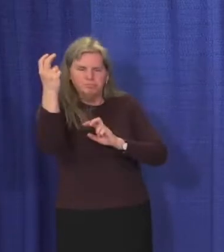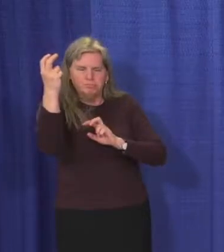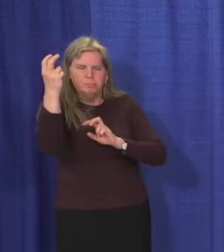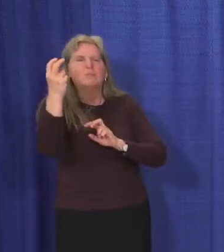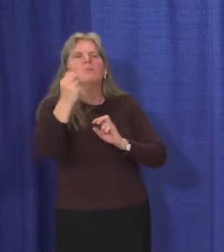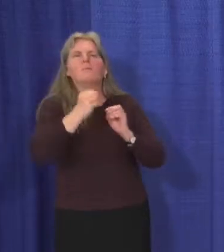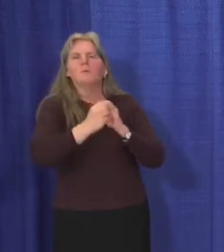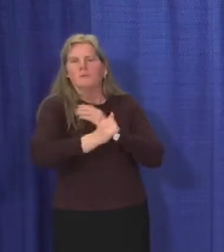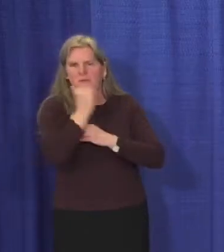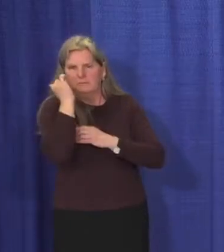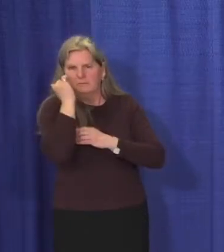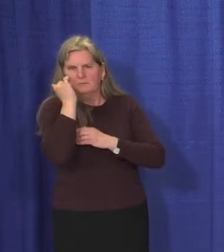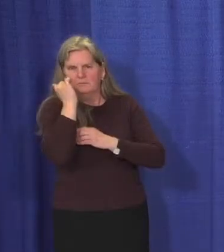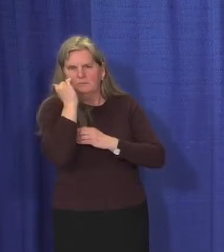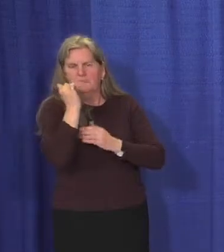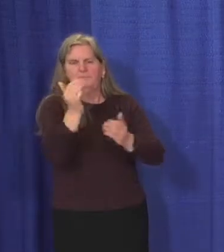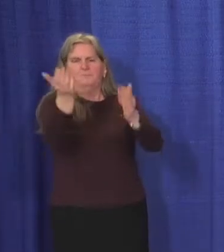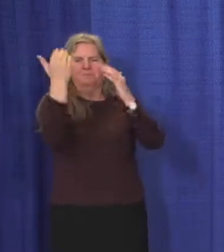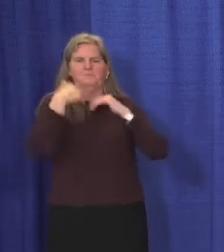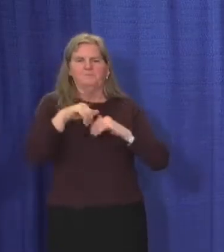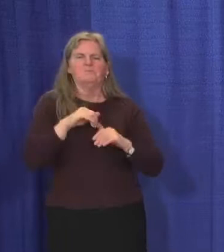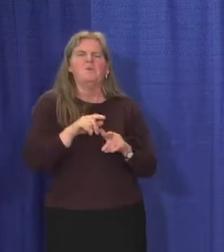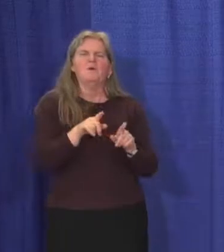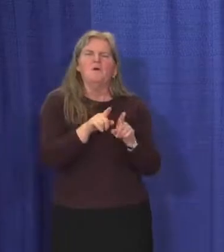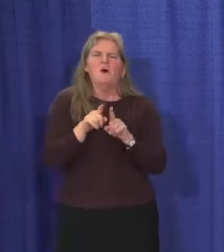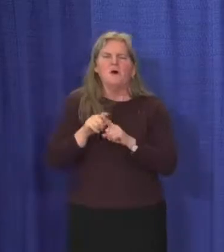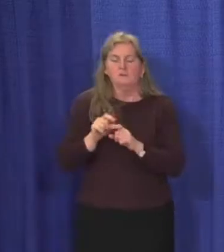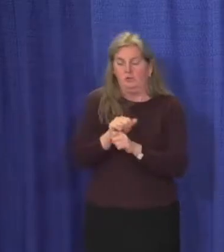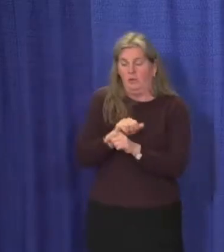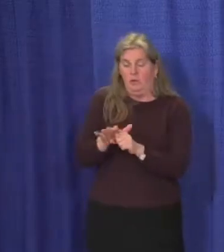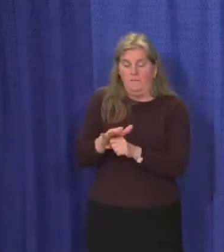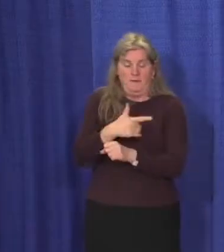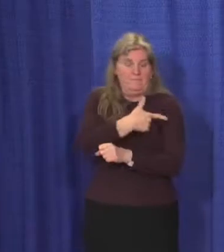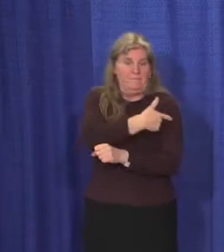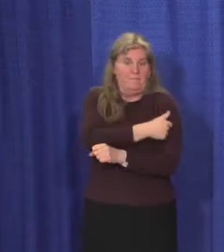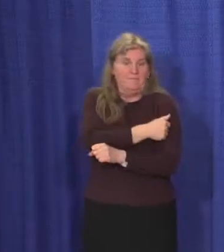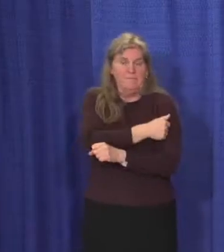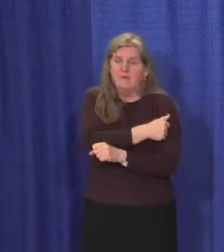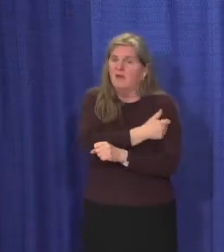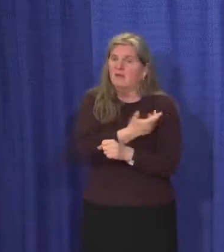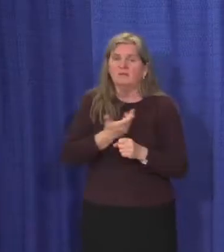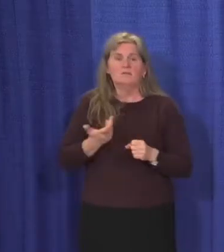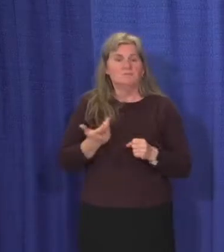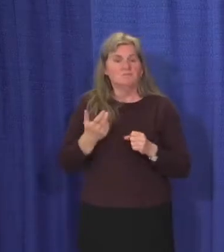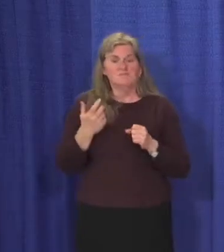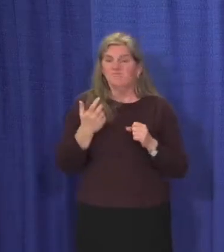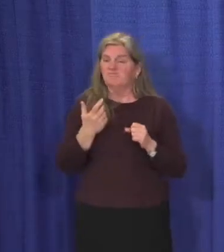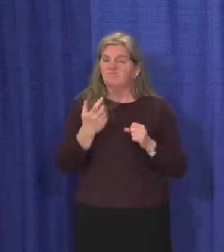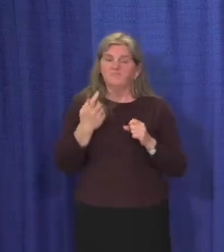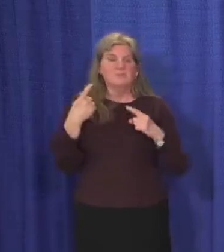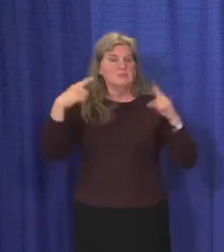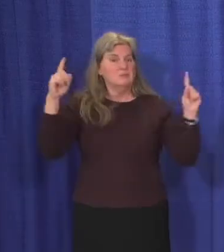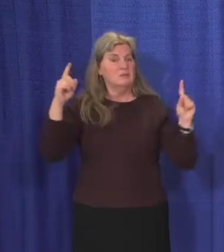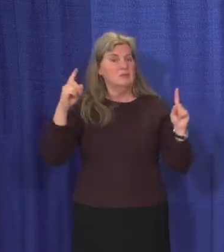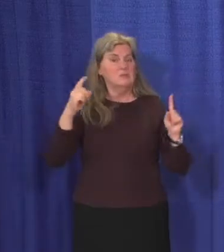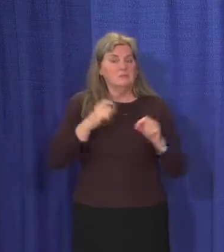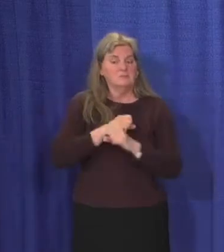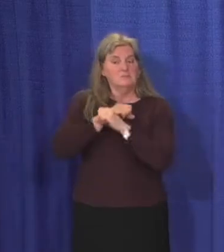higher with COVID-19 infection. Next we also know that COVID vaccines work just as well in